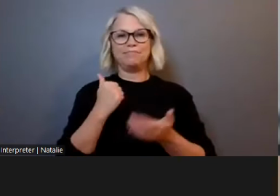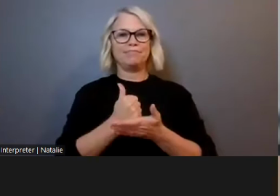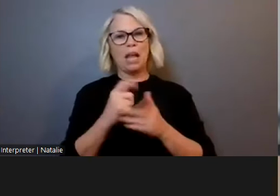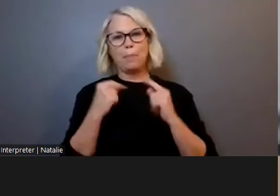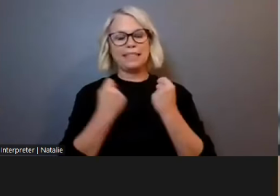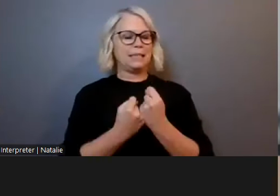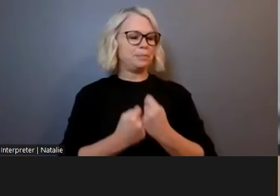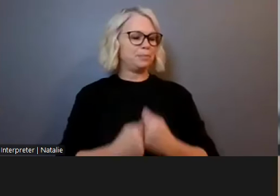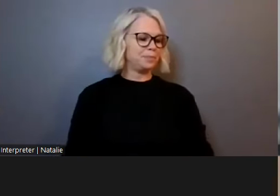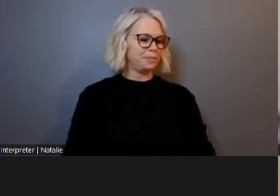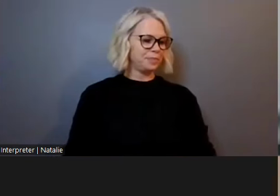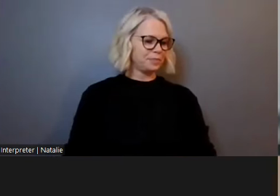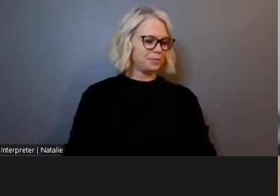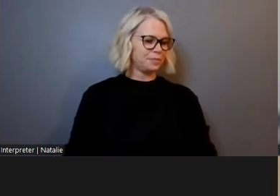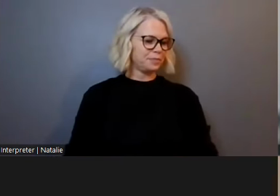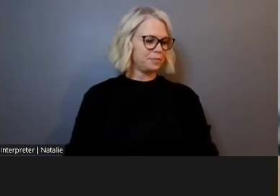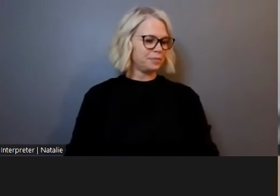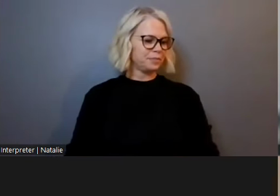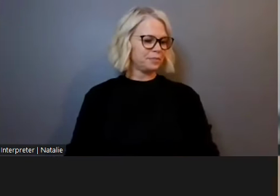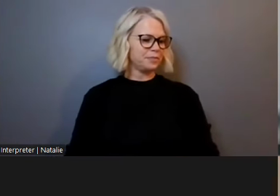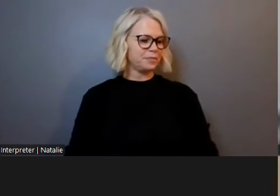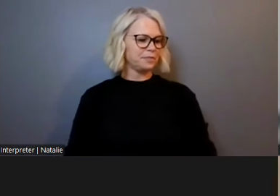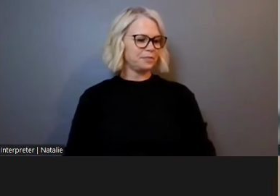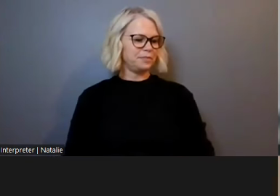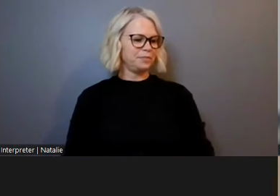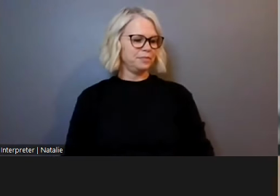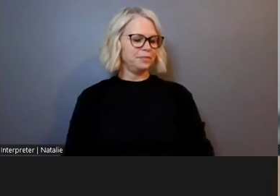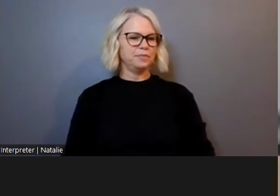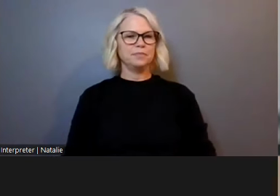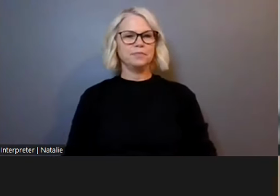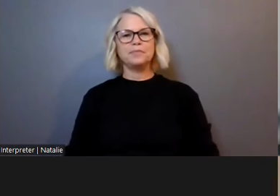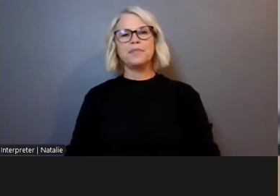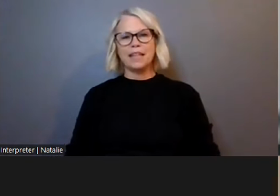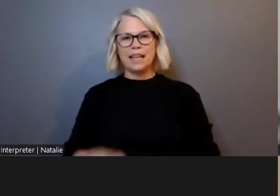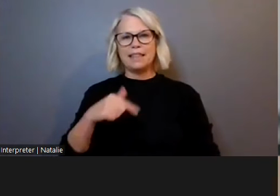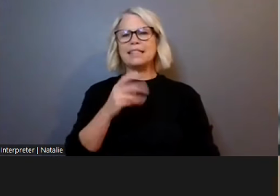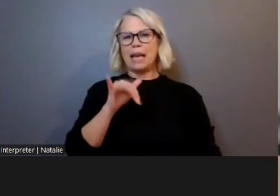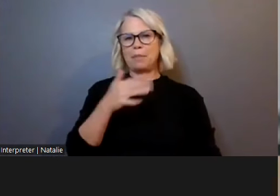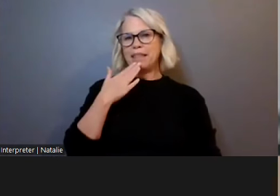This is Gabby, thank you for being here.